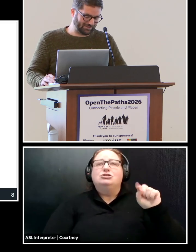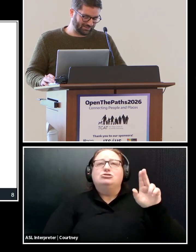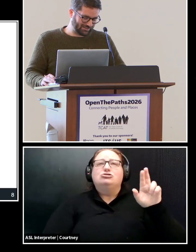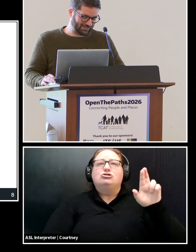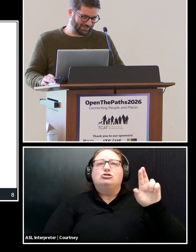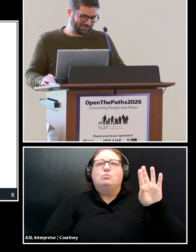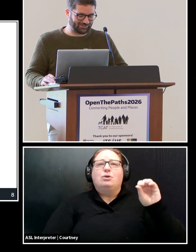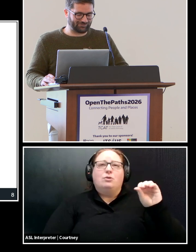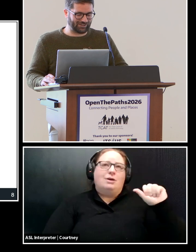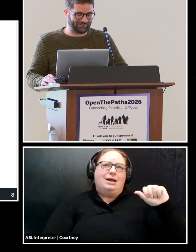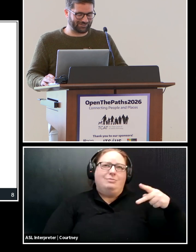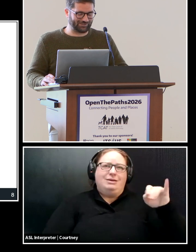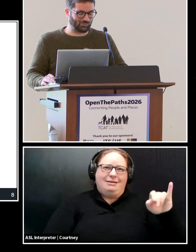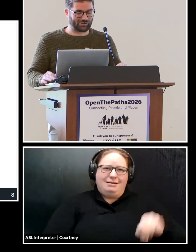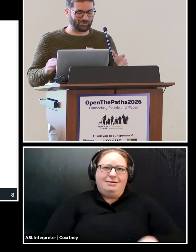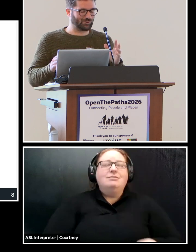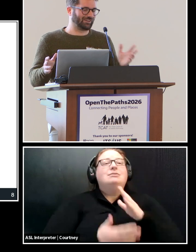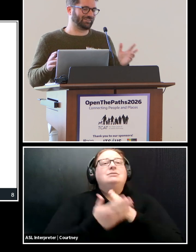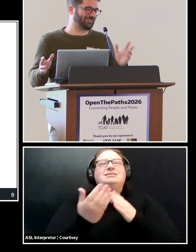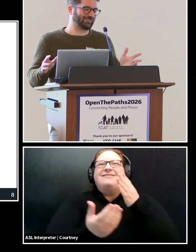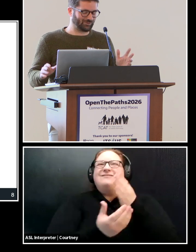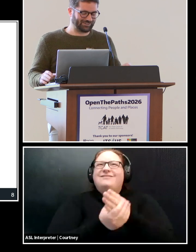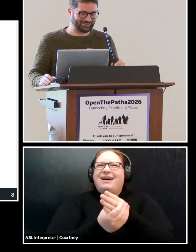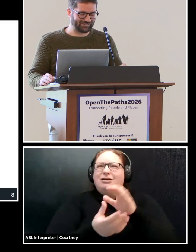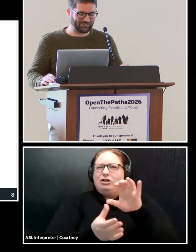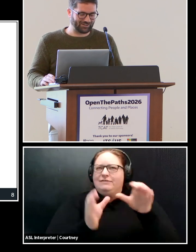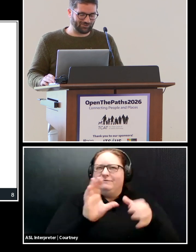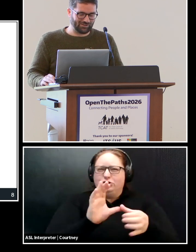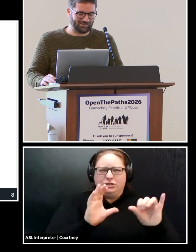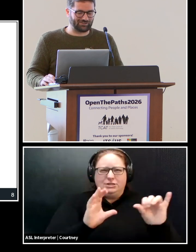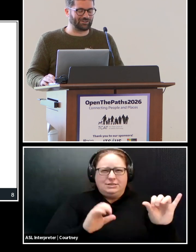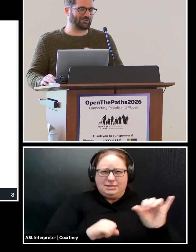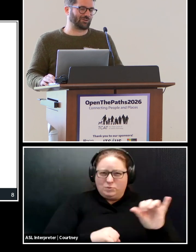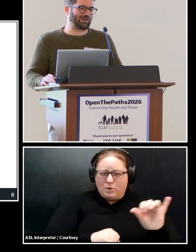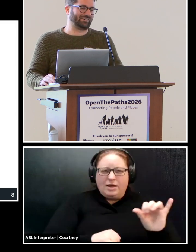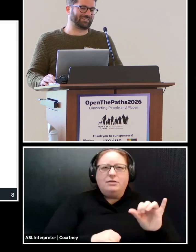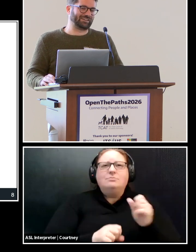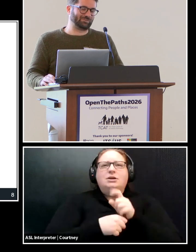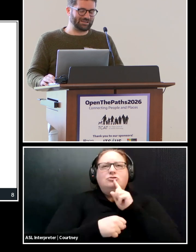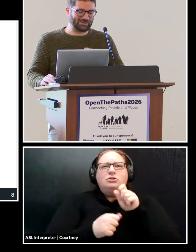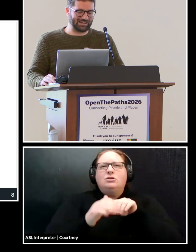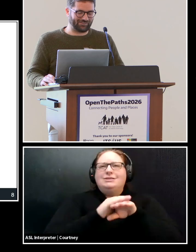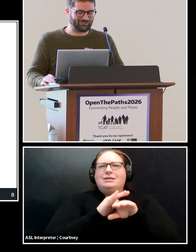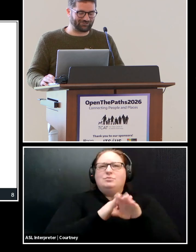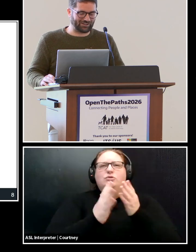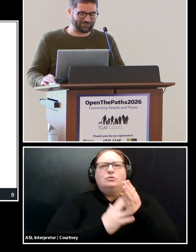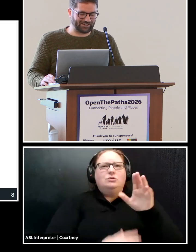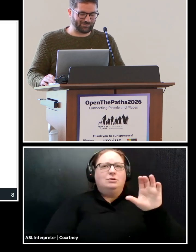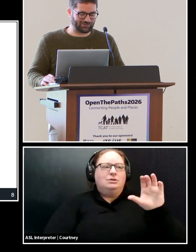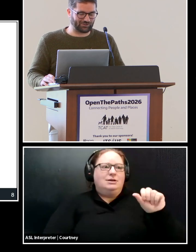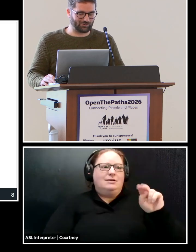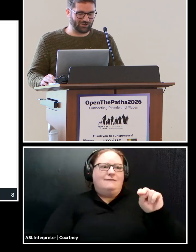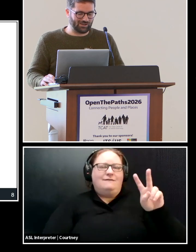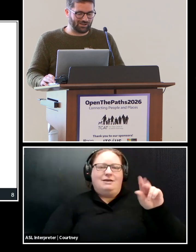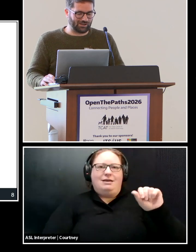get get these files in workable conditions within Conveyal. Conveyal requires a PDF file type. So,